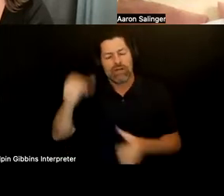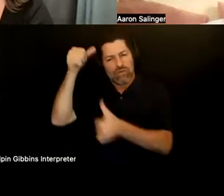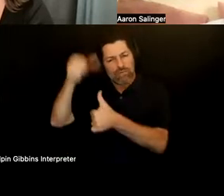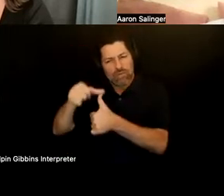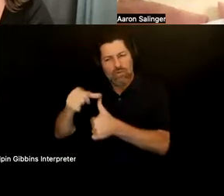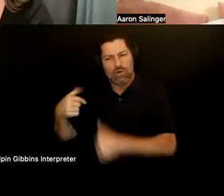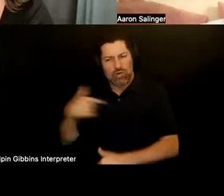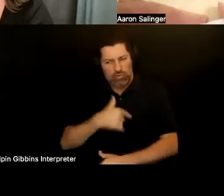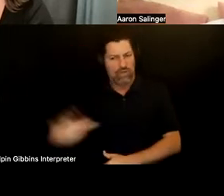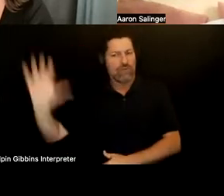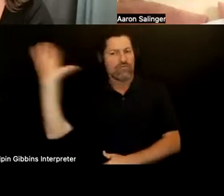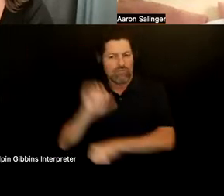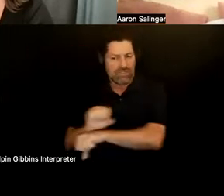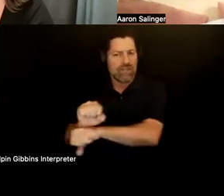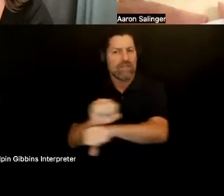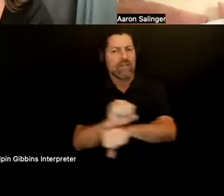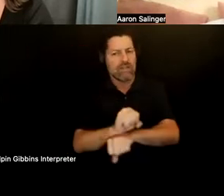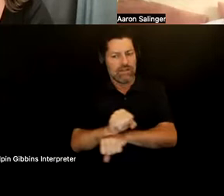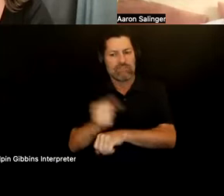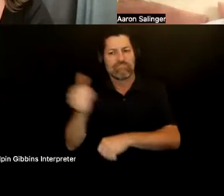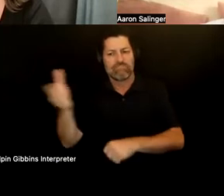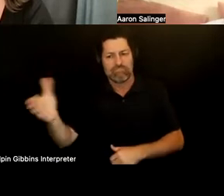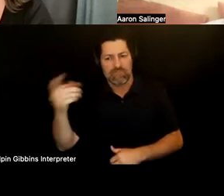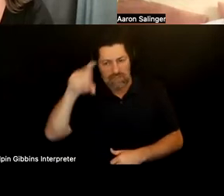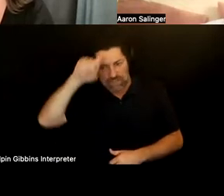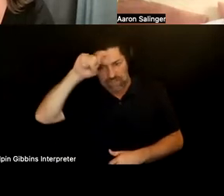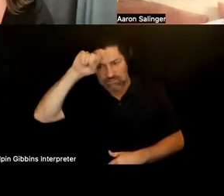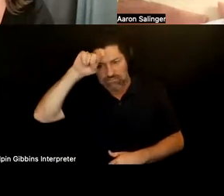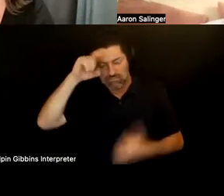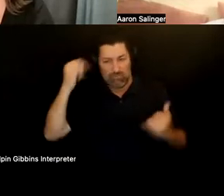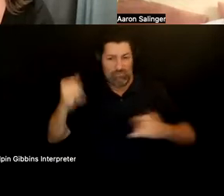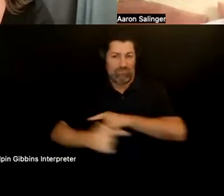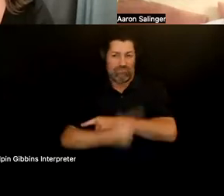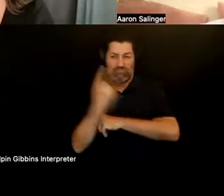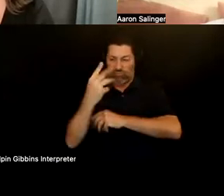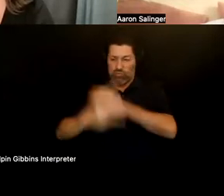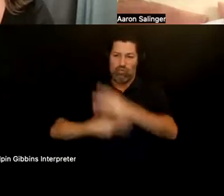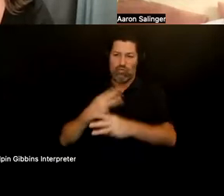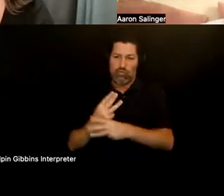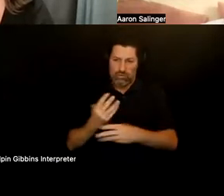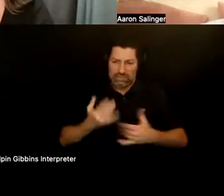in Egypt, and that there are still slaves today. and that's what makes this so resonant.